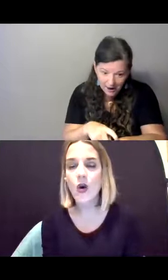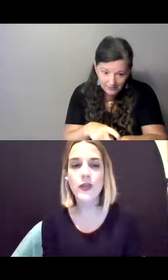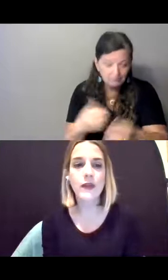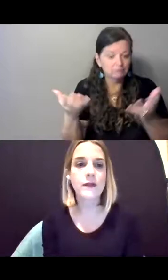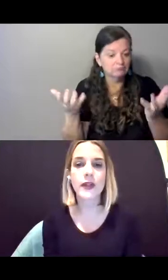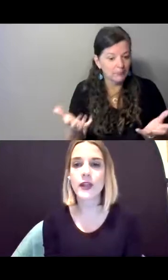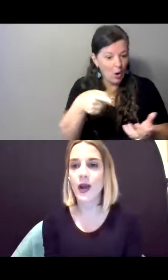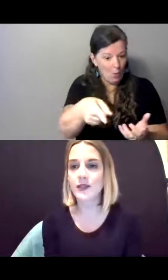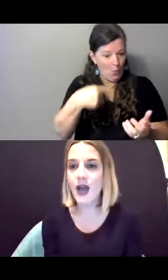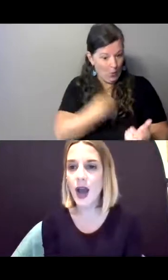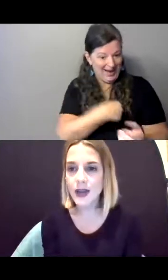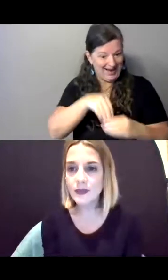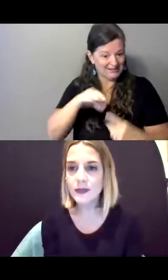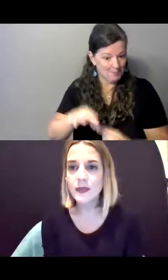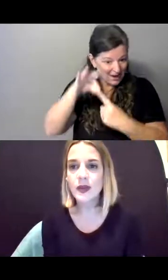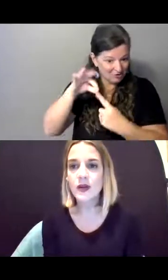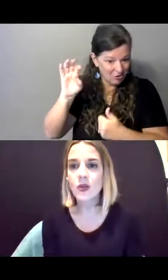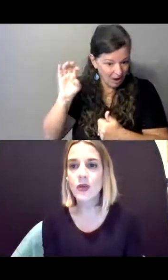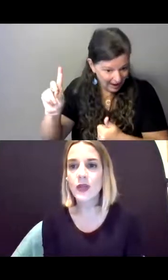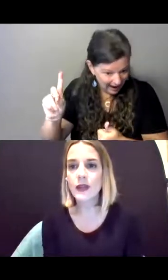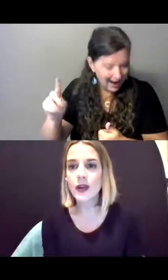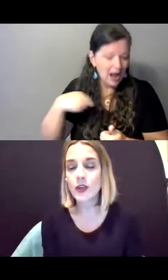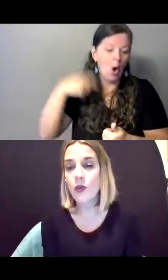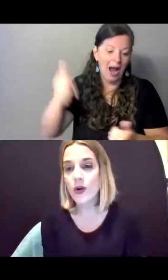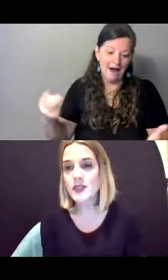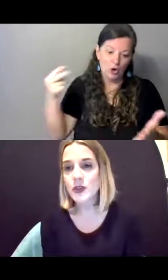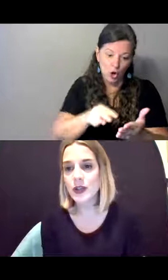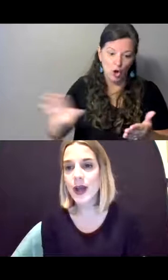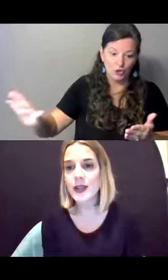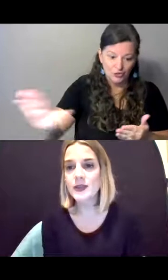Or they feel like they don't have time. Well then, I mean, you are in special ed.